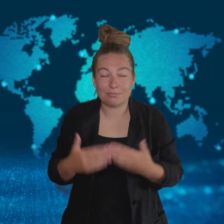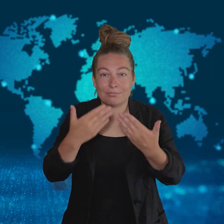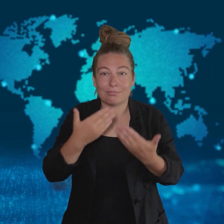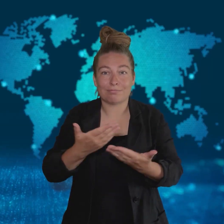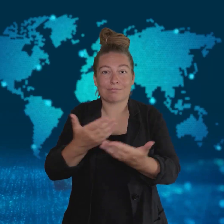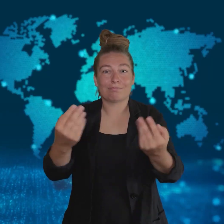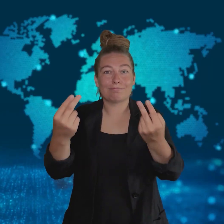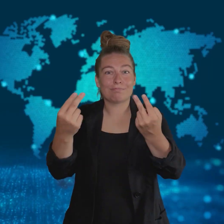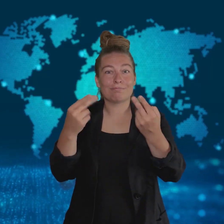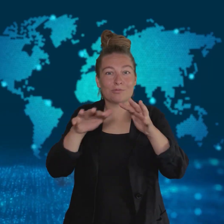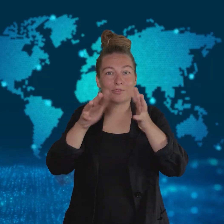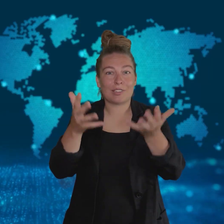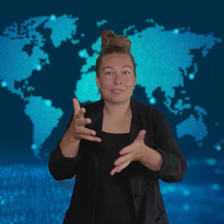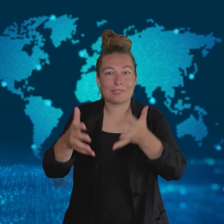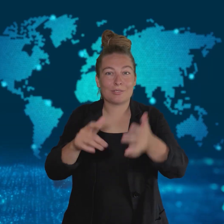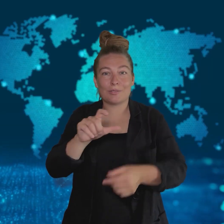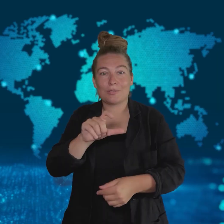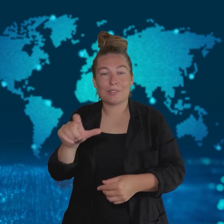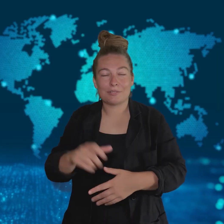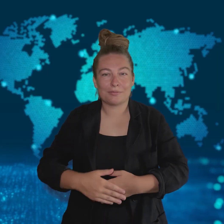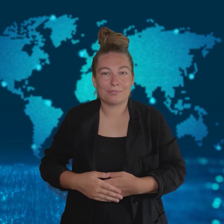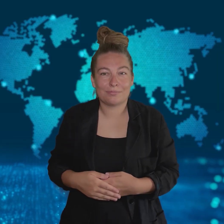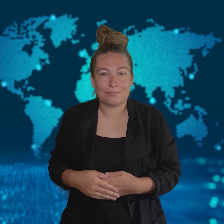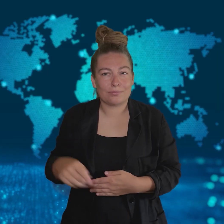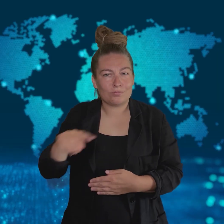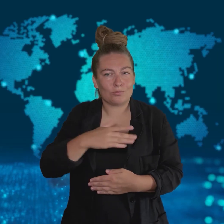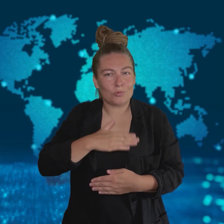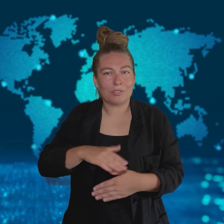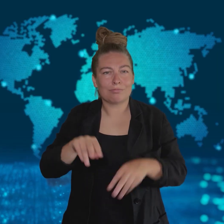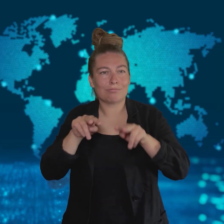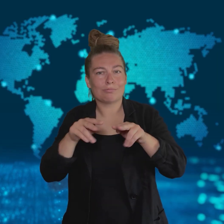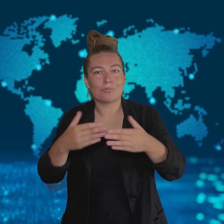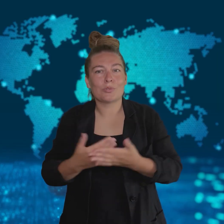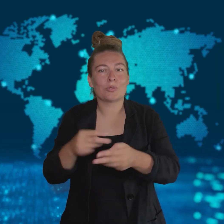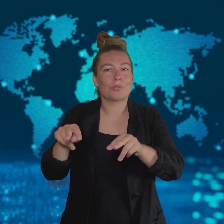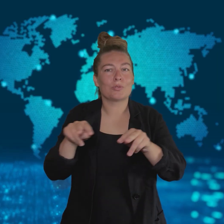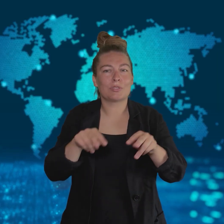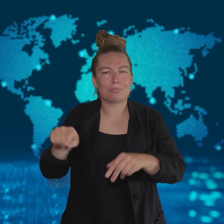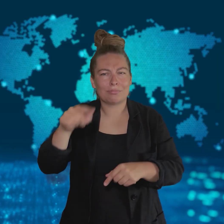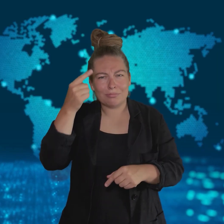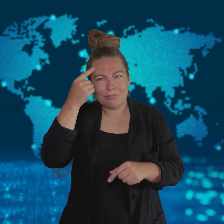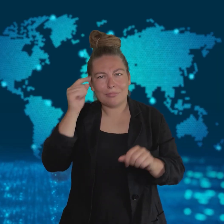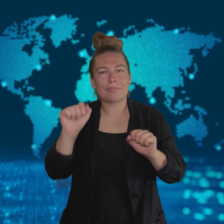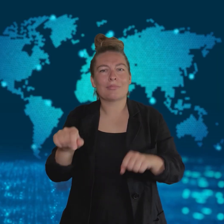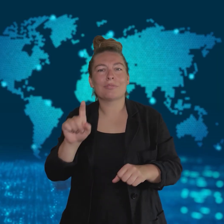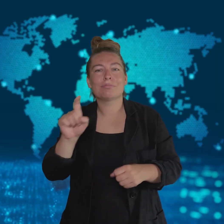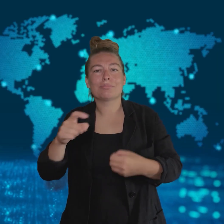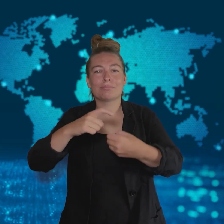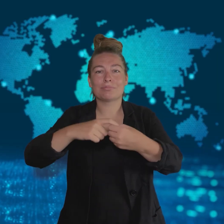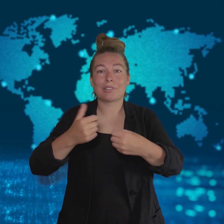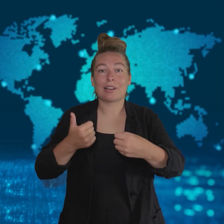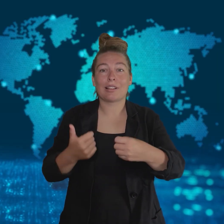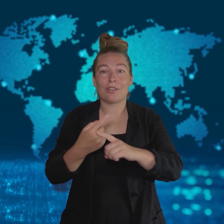Thank you for watching WorldSign Week. Don’t forget to subscribe, like, and follow H3 World TV